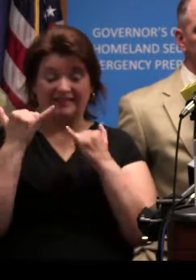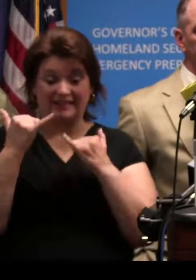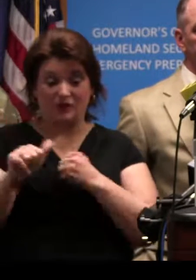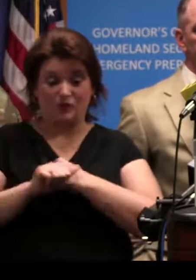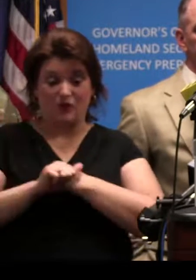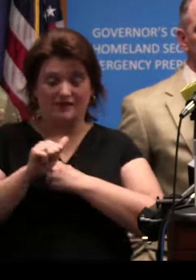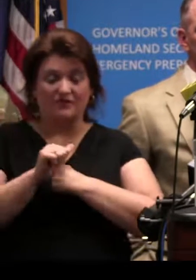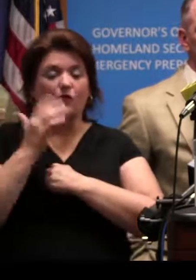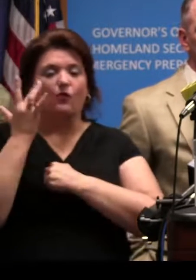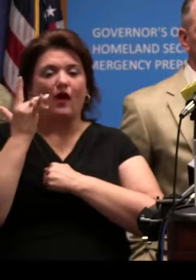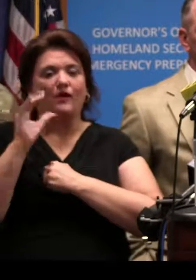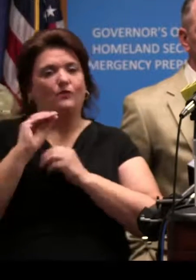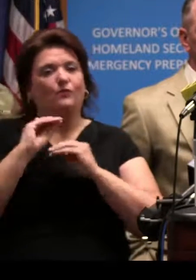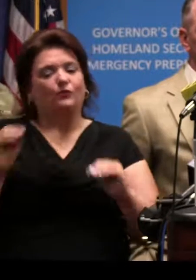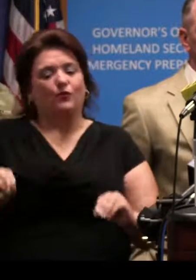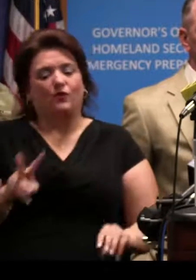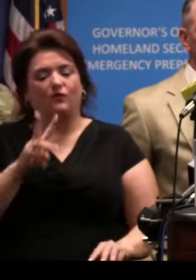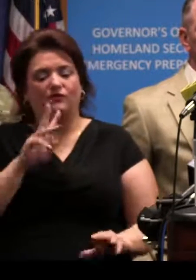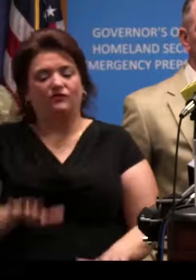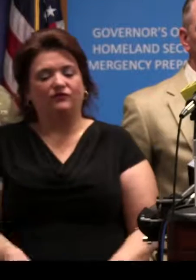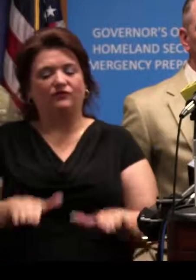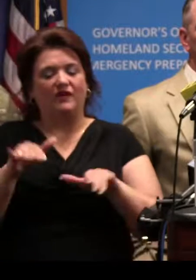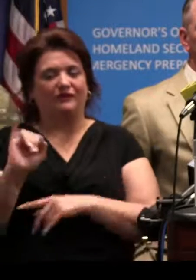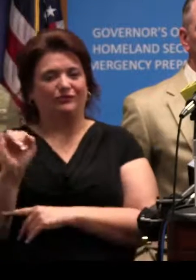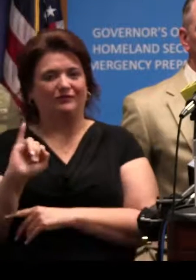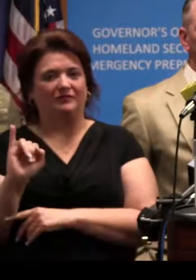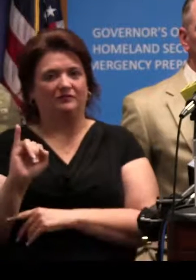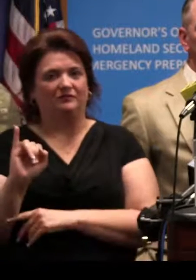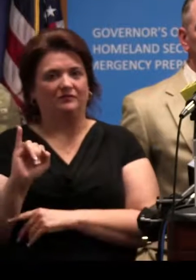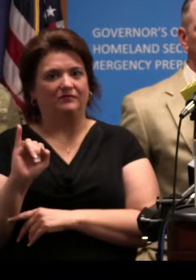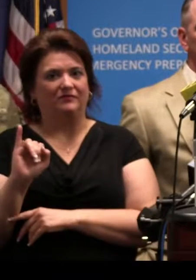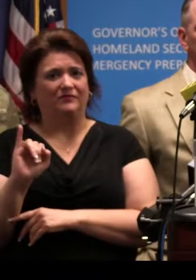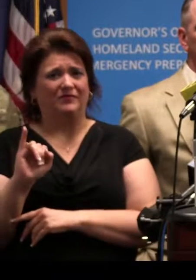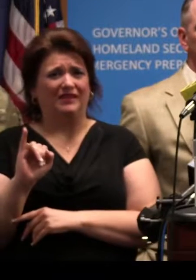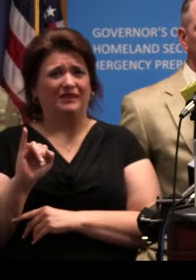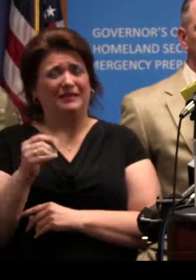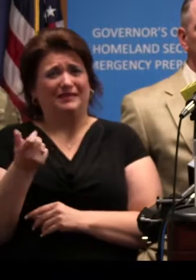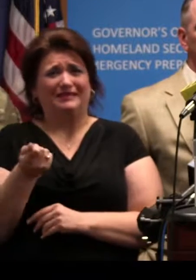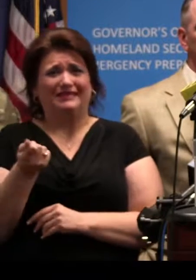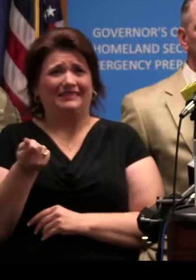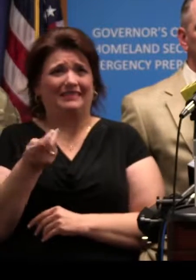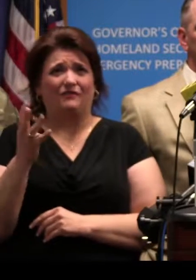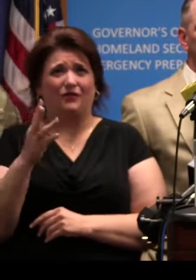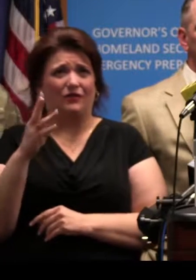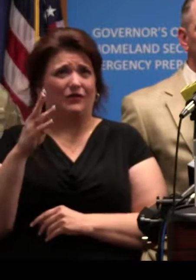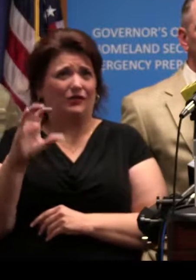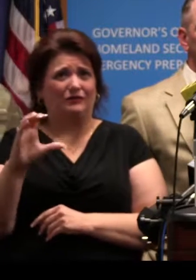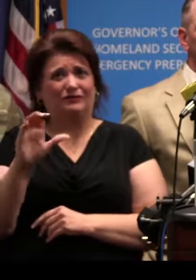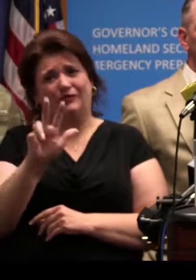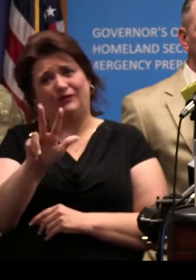flood insurance which if you're not a special risk area literally cost hundreds of dollars you know three or four hundred dollars a